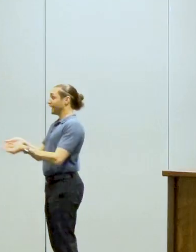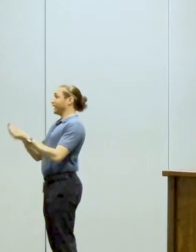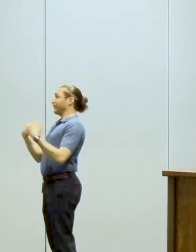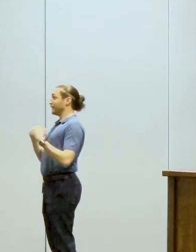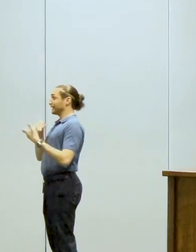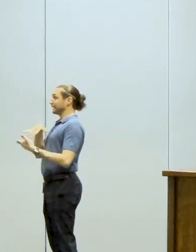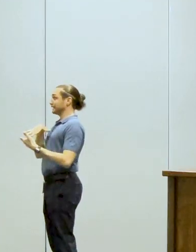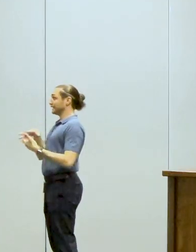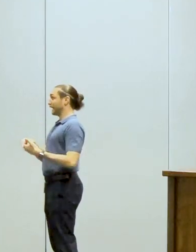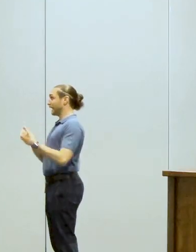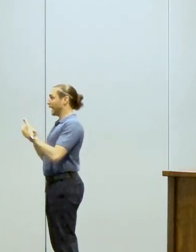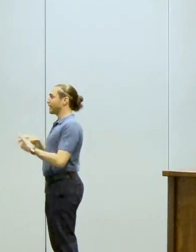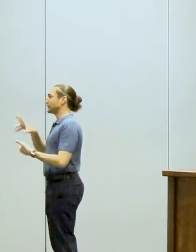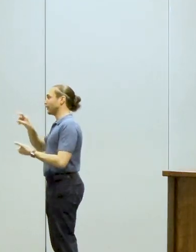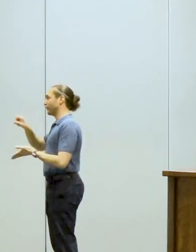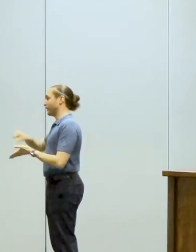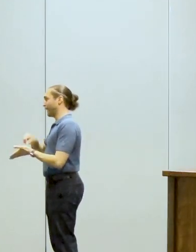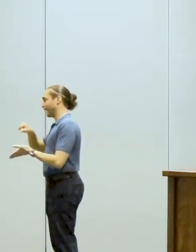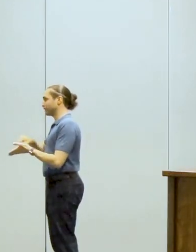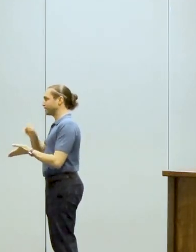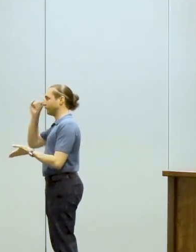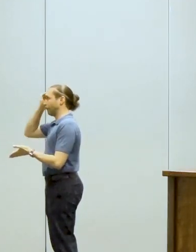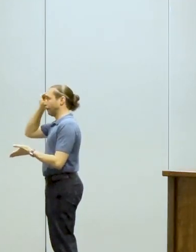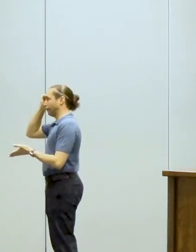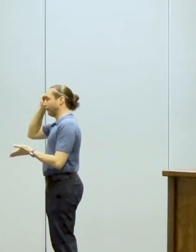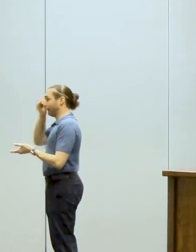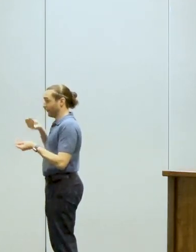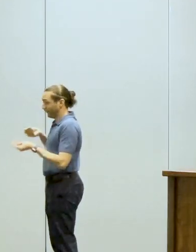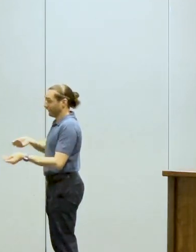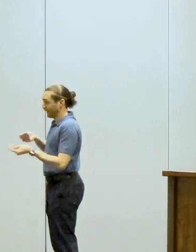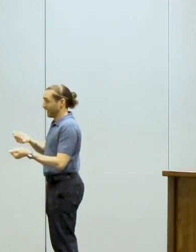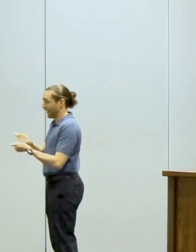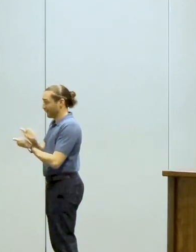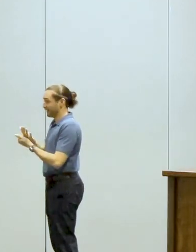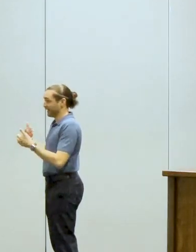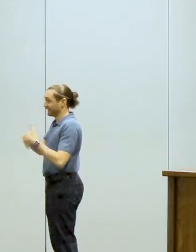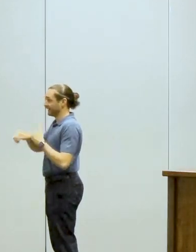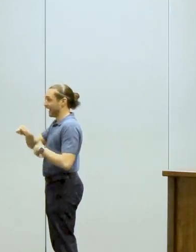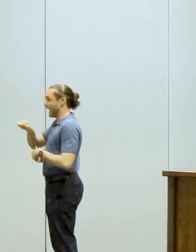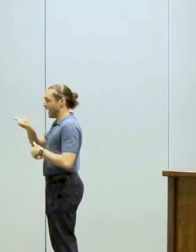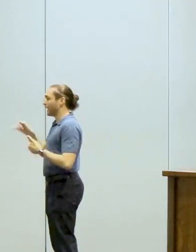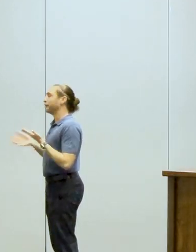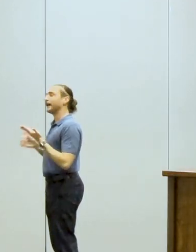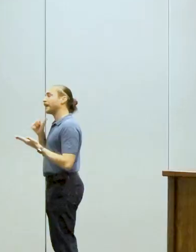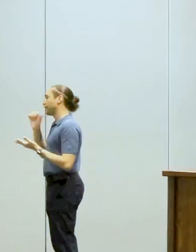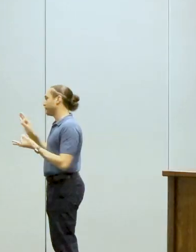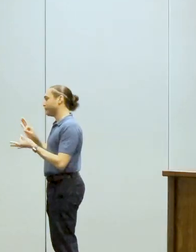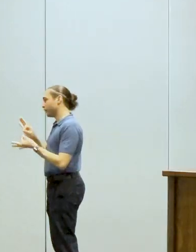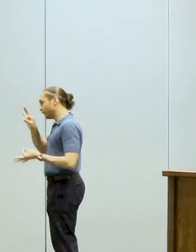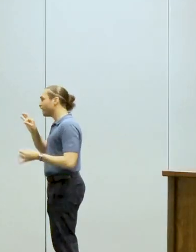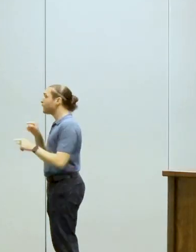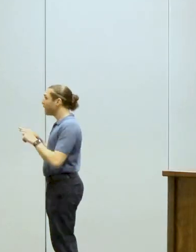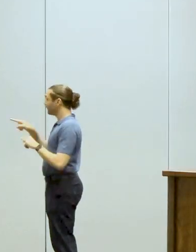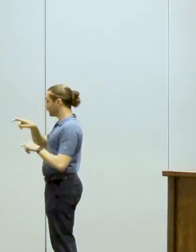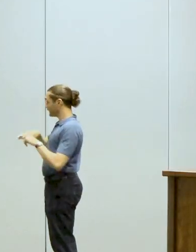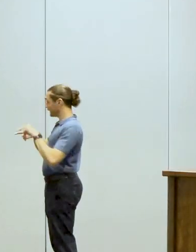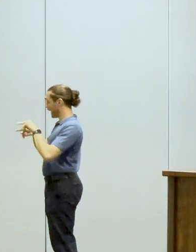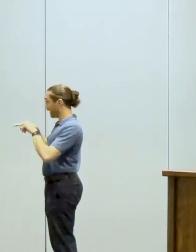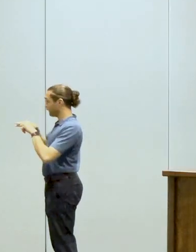all into your AI is going to be problematic, but if you scaffold it, upload it a few at a time, you can create your actual bot